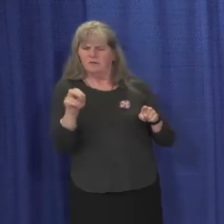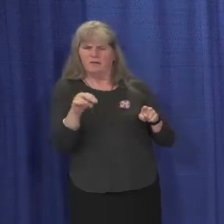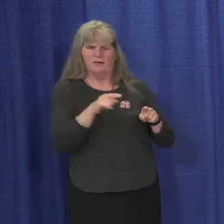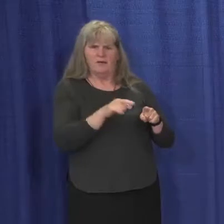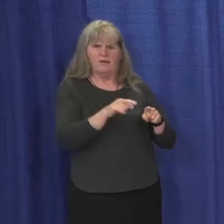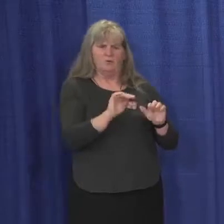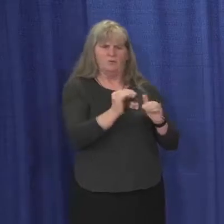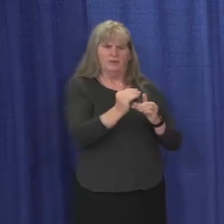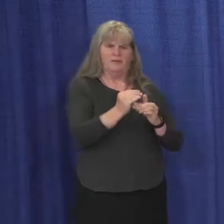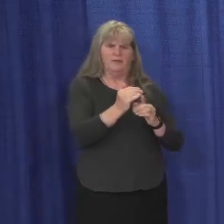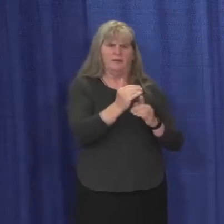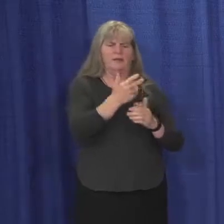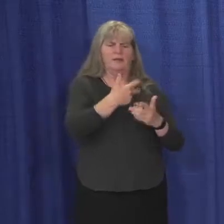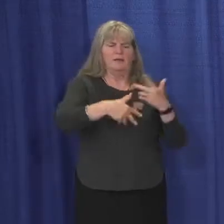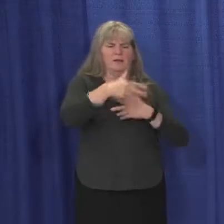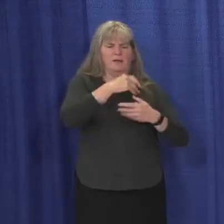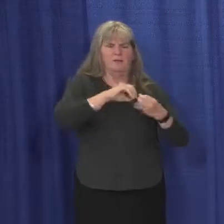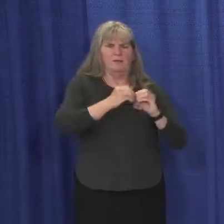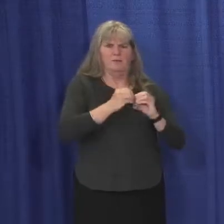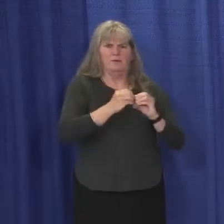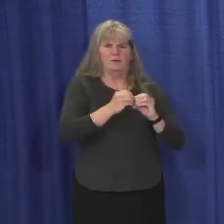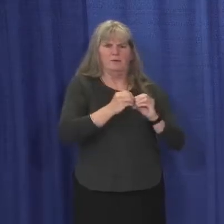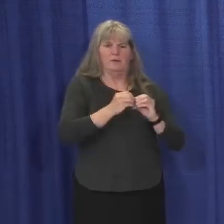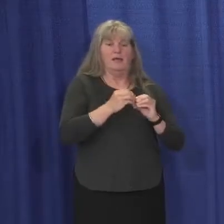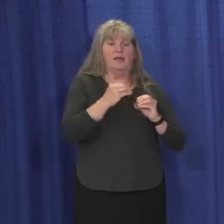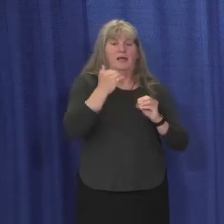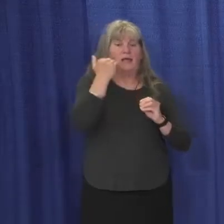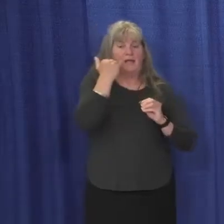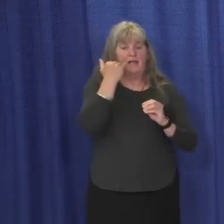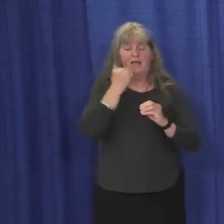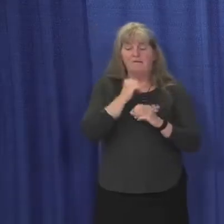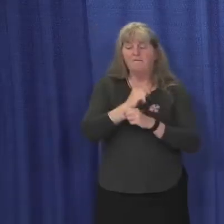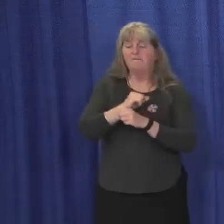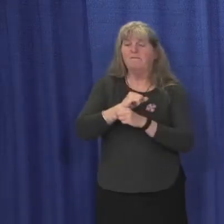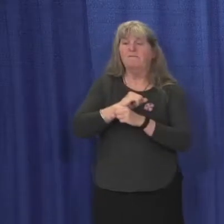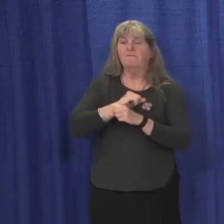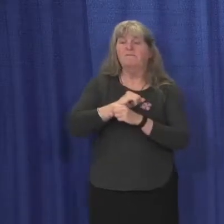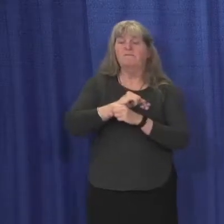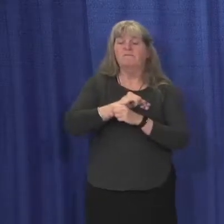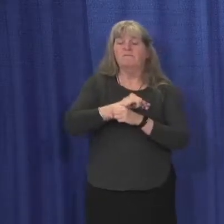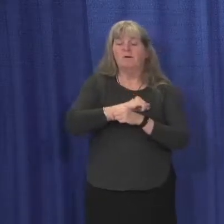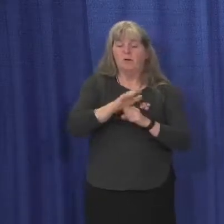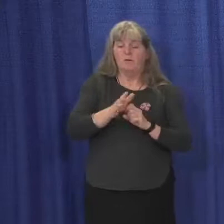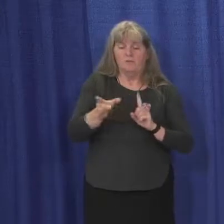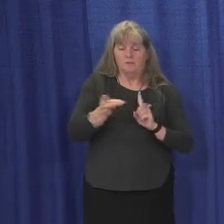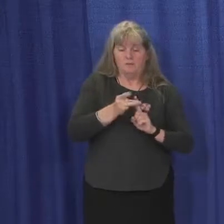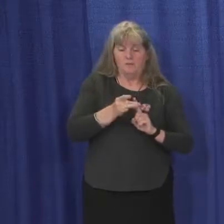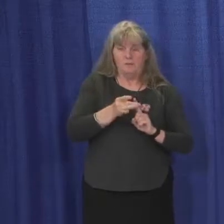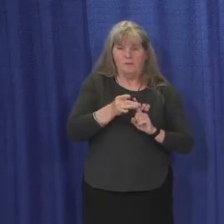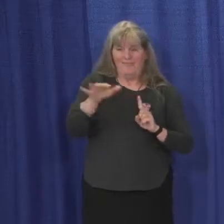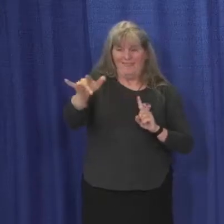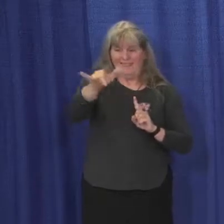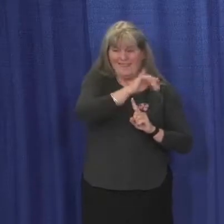transmission, it's important to limit gathering so if there is unidentified disease it will not